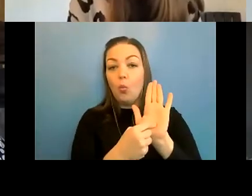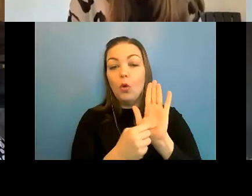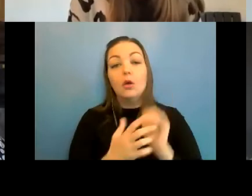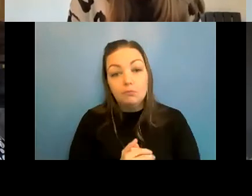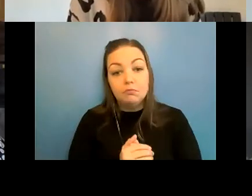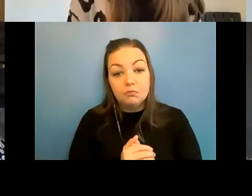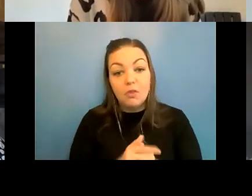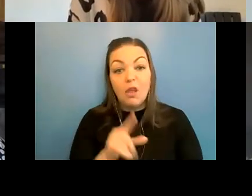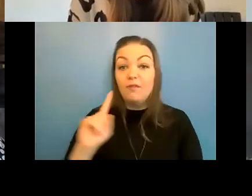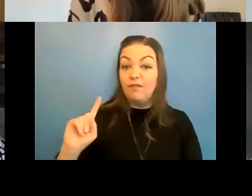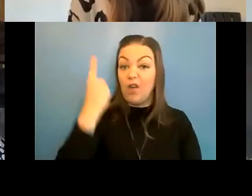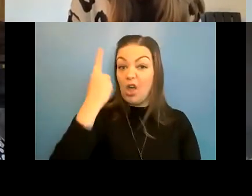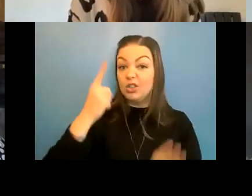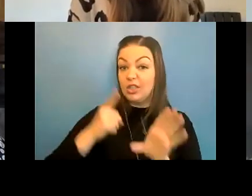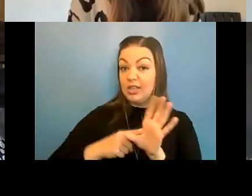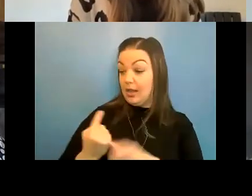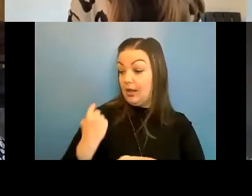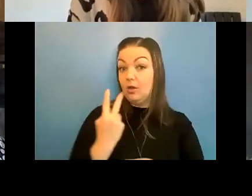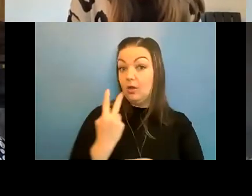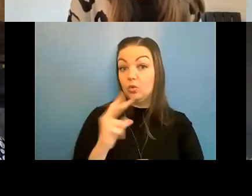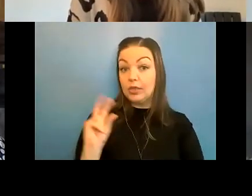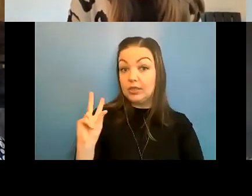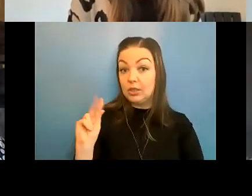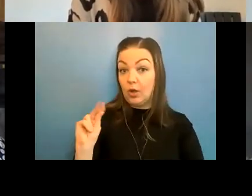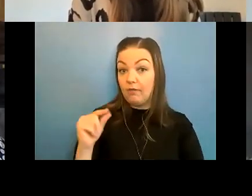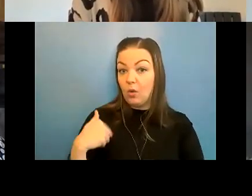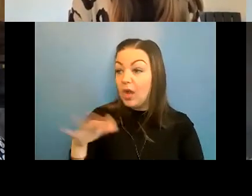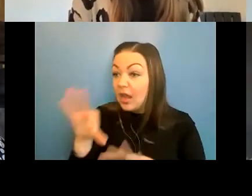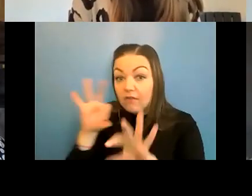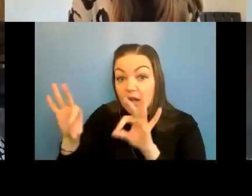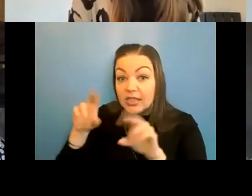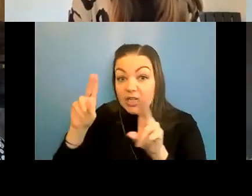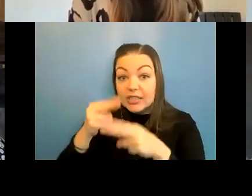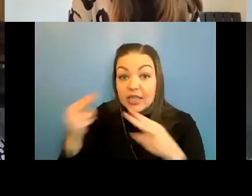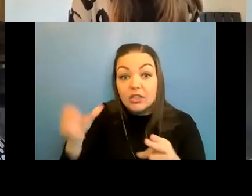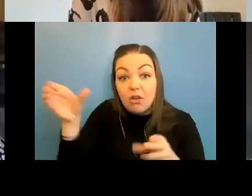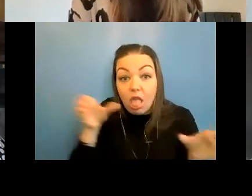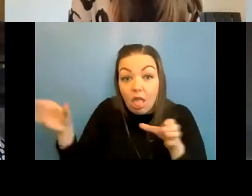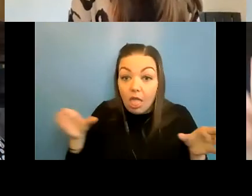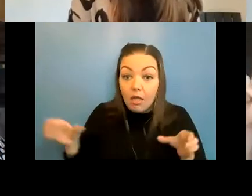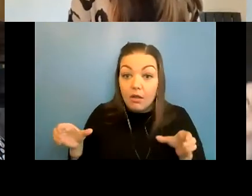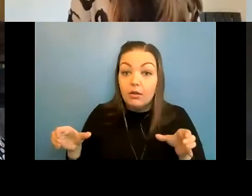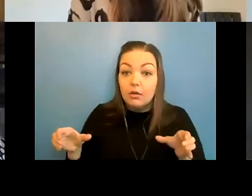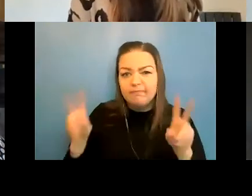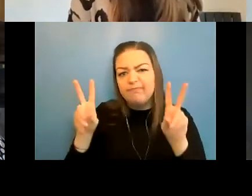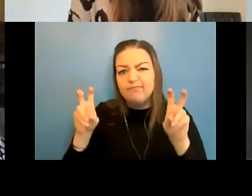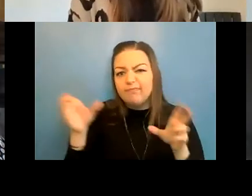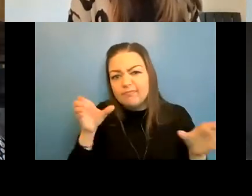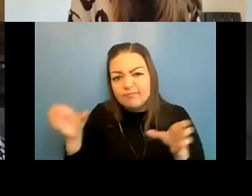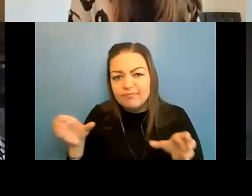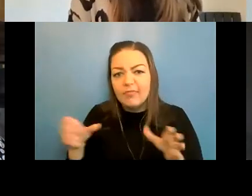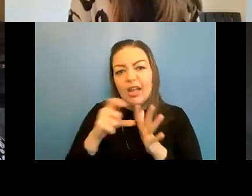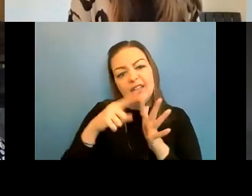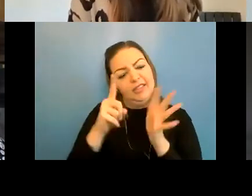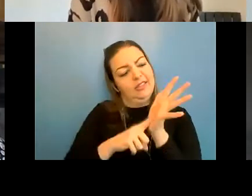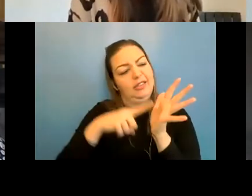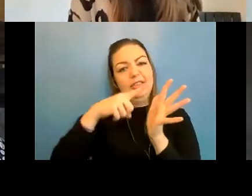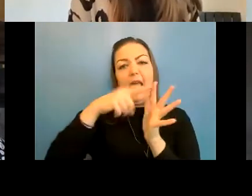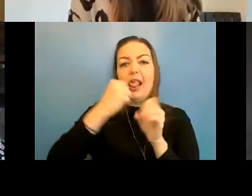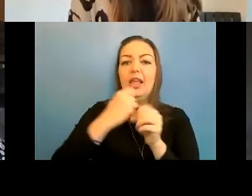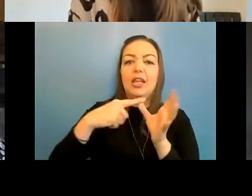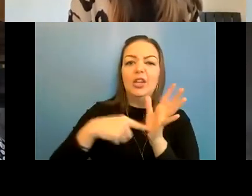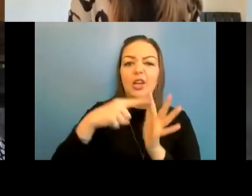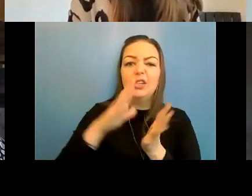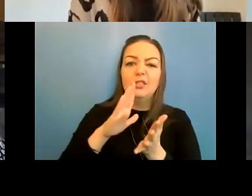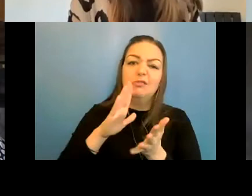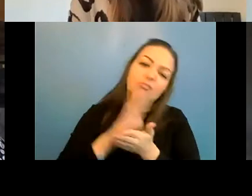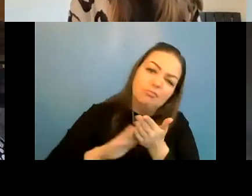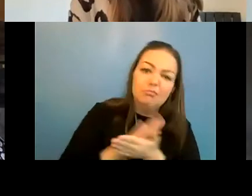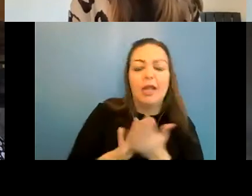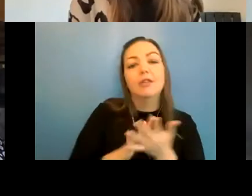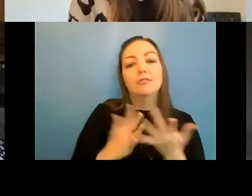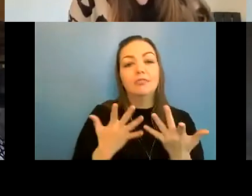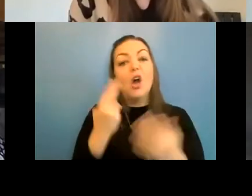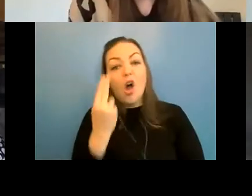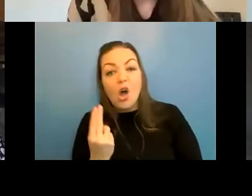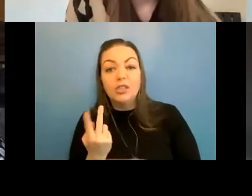We decided to use, if you will, that festival, as we do working with many festivals, to create an international showcasing moment, and that first year, we invited international